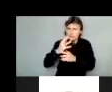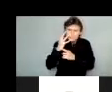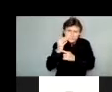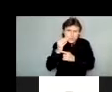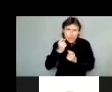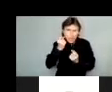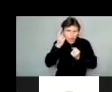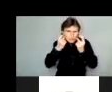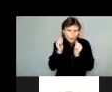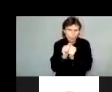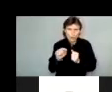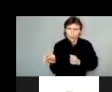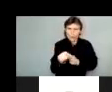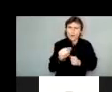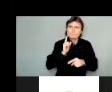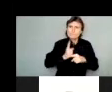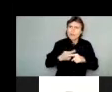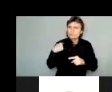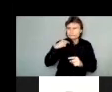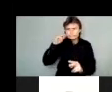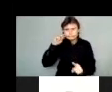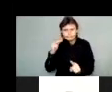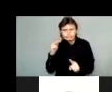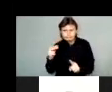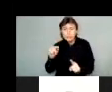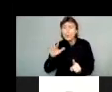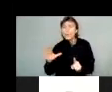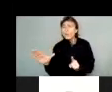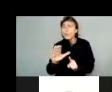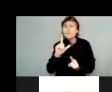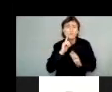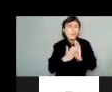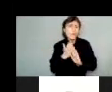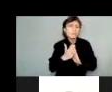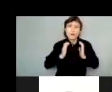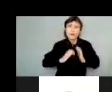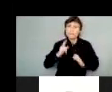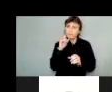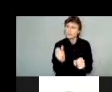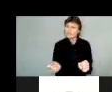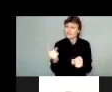with prospective operating clients for the next year, as well as to expand the circle